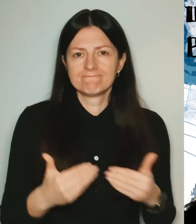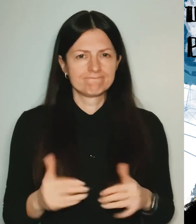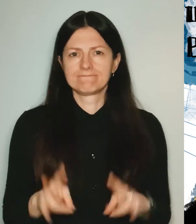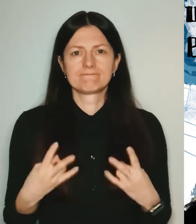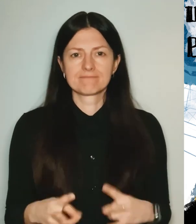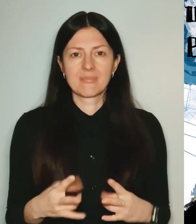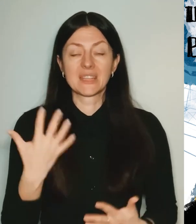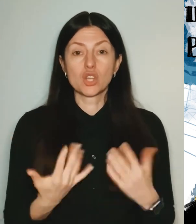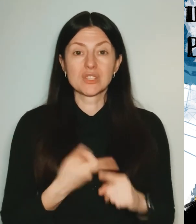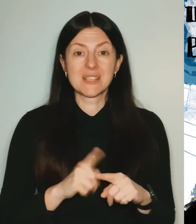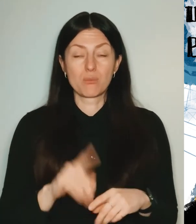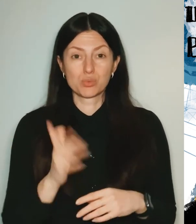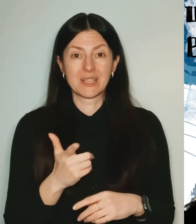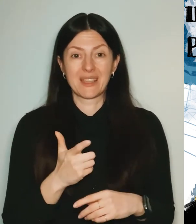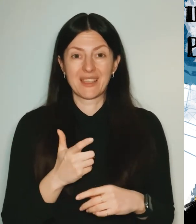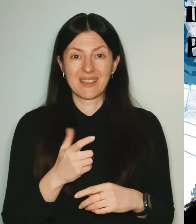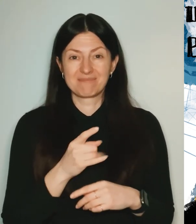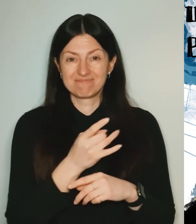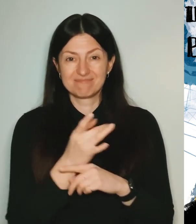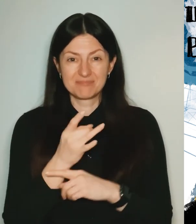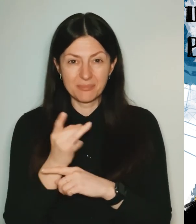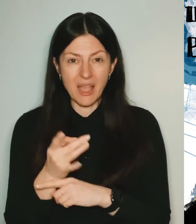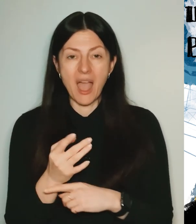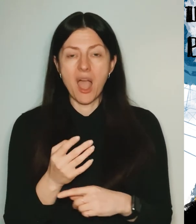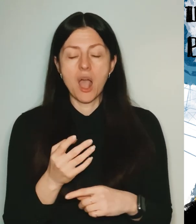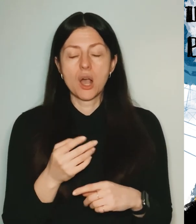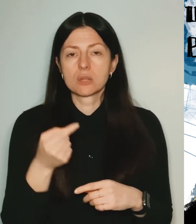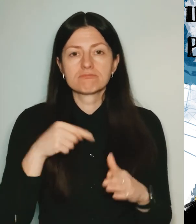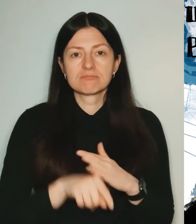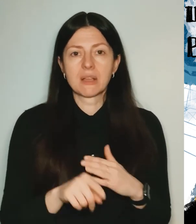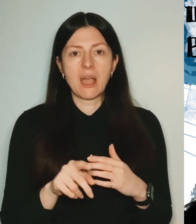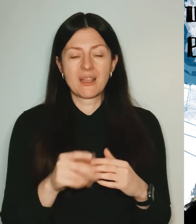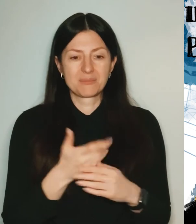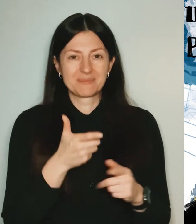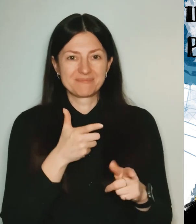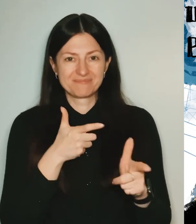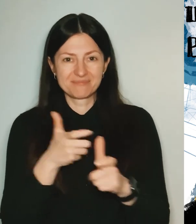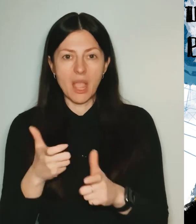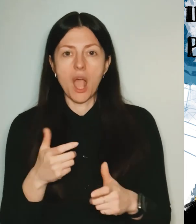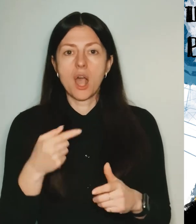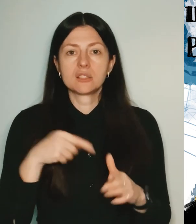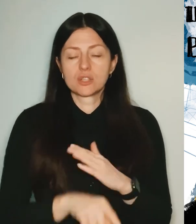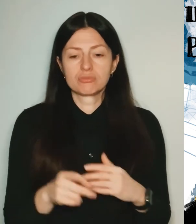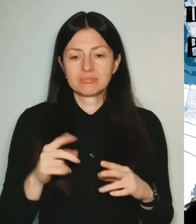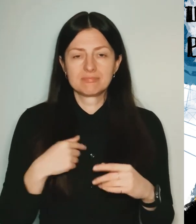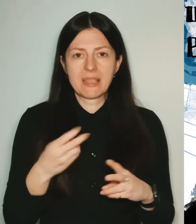Like if that be a shooting battle I want to be able to shoot and not get scared,